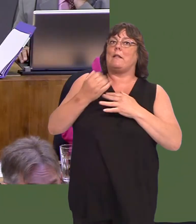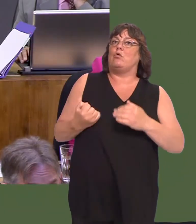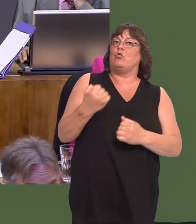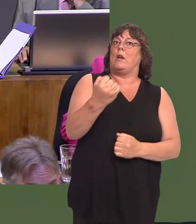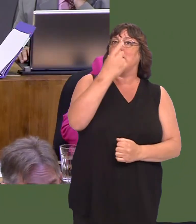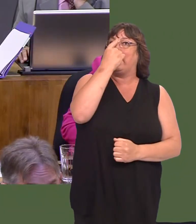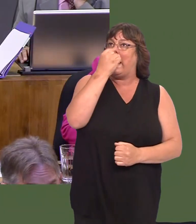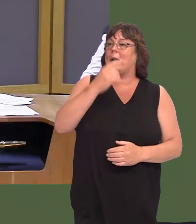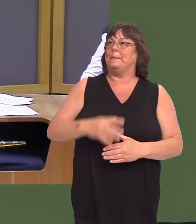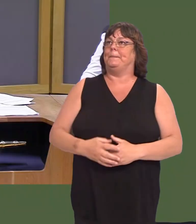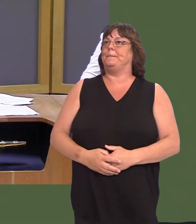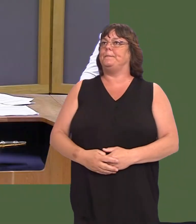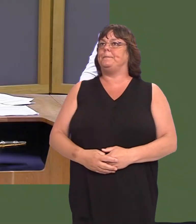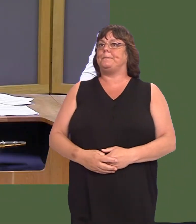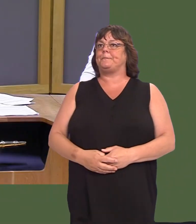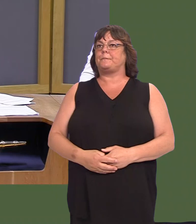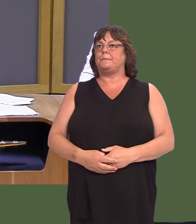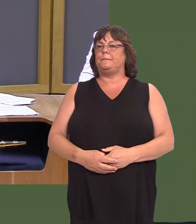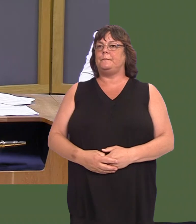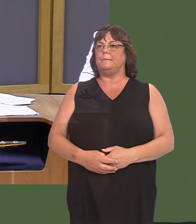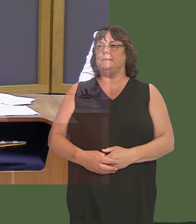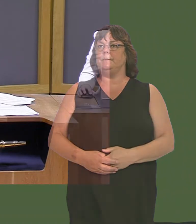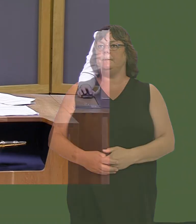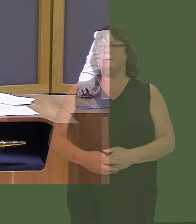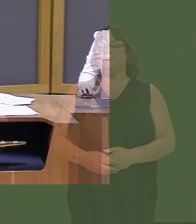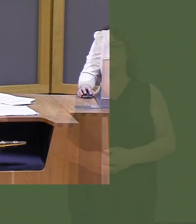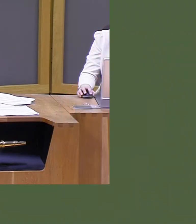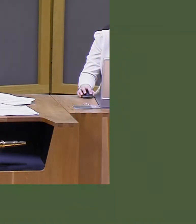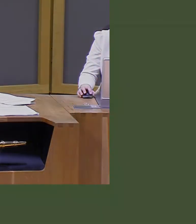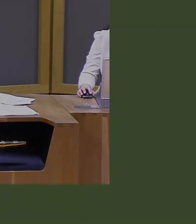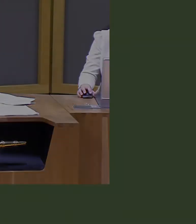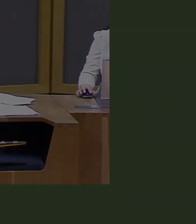Y Llywydd / The Llywydd: Thank you, First Minister.